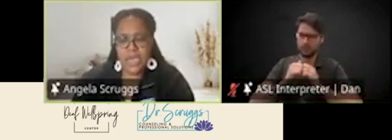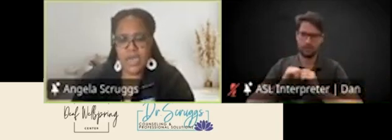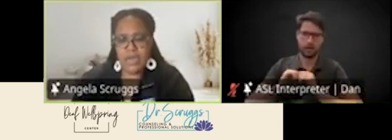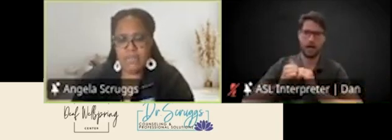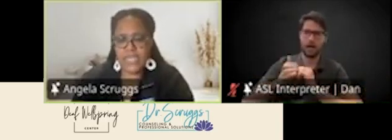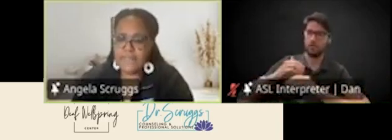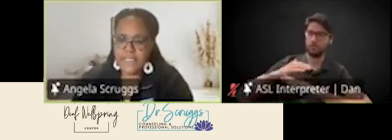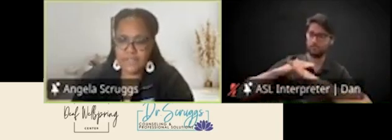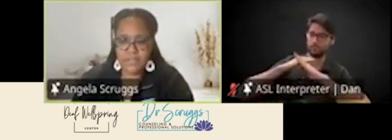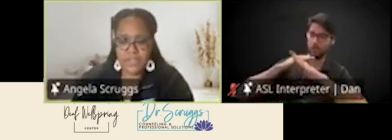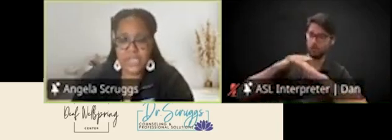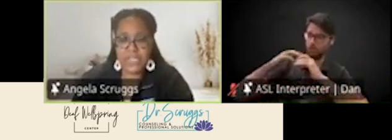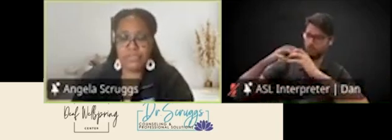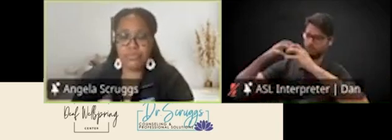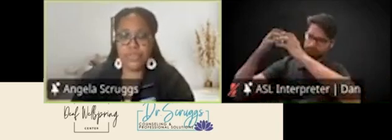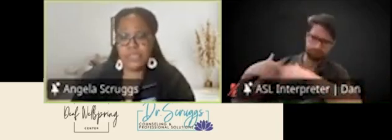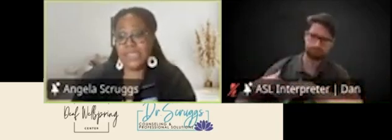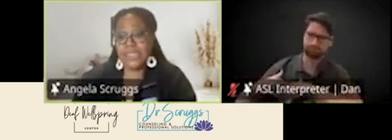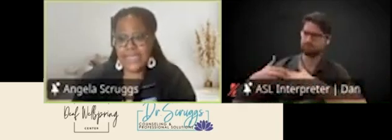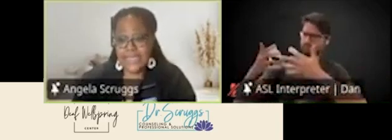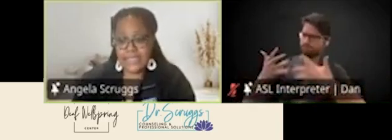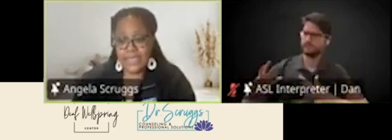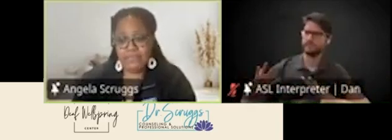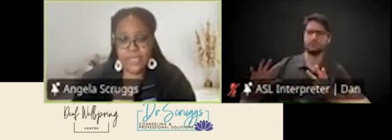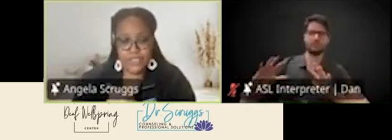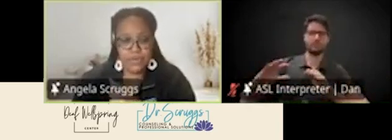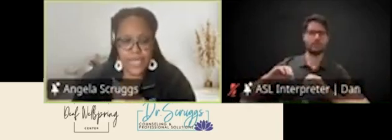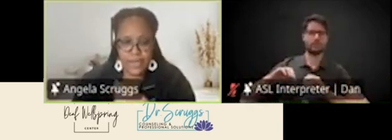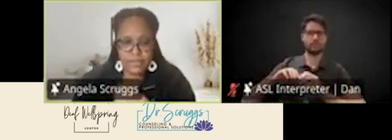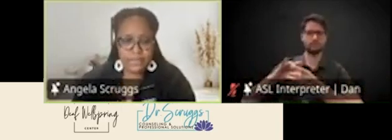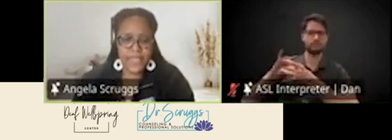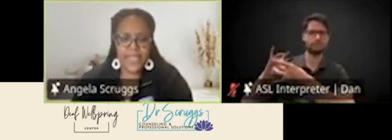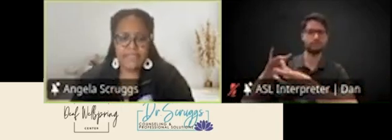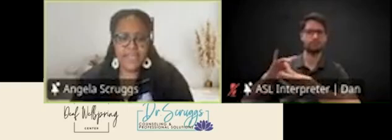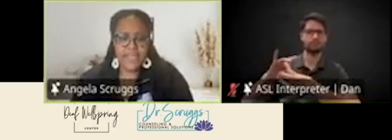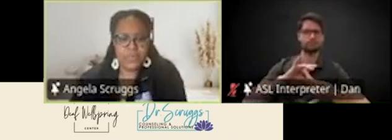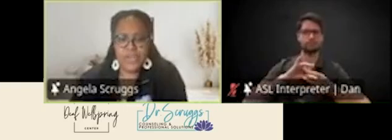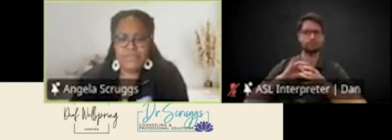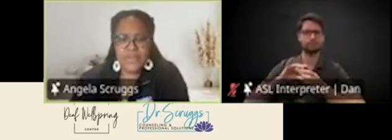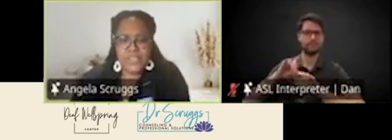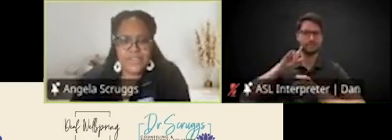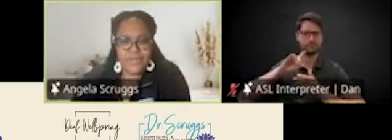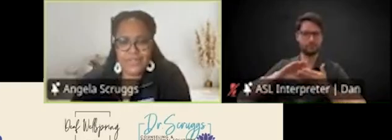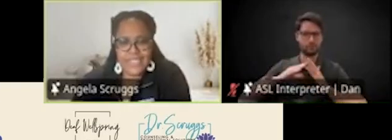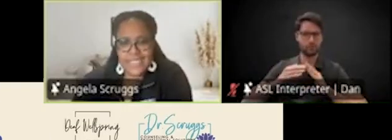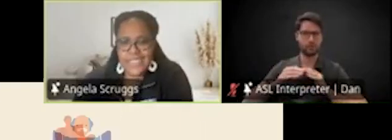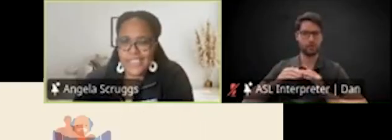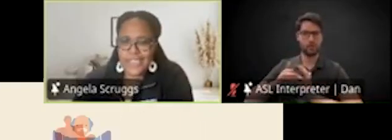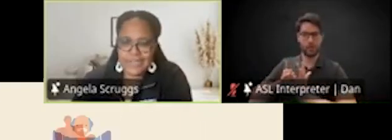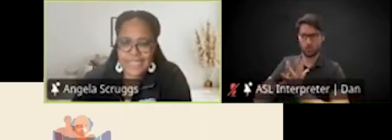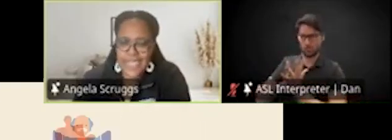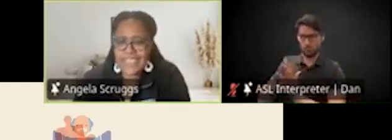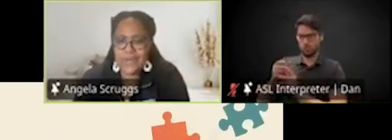um... in the Deaf community, through the lens of mental health. And that's what we're gonna focus on for this Lunch and Learn today.